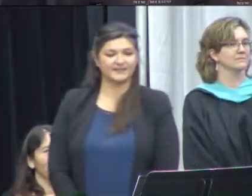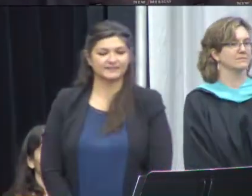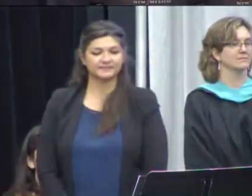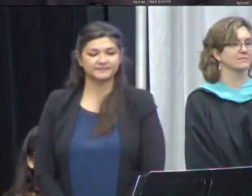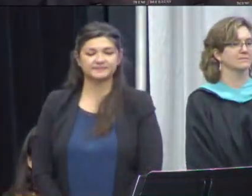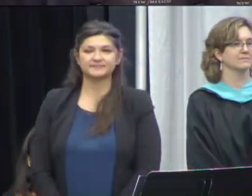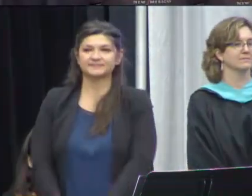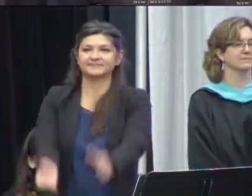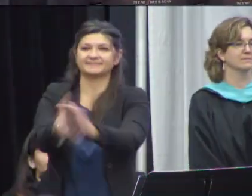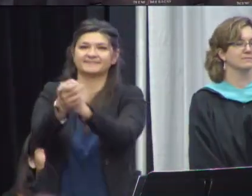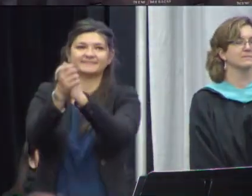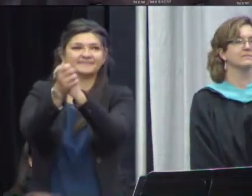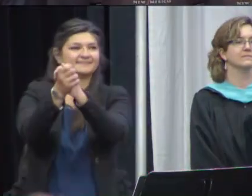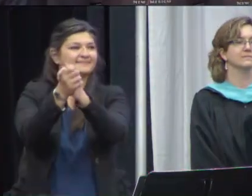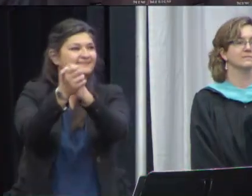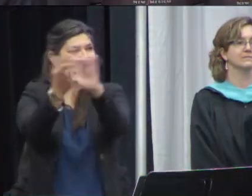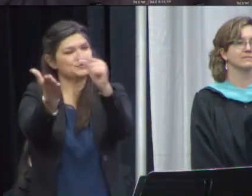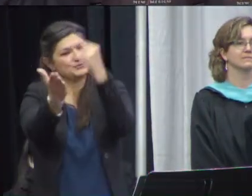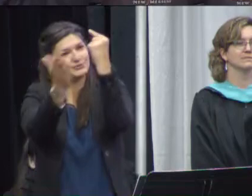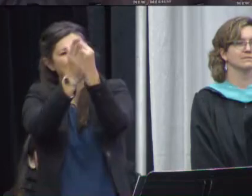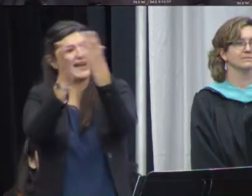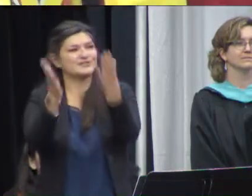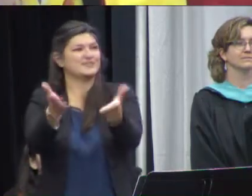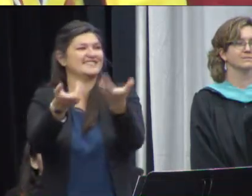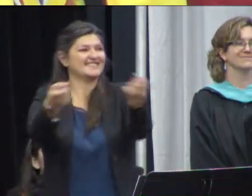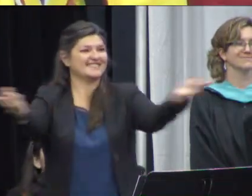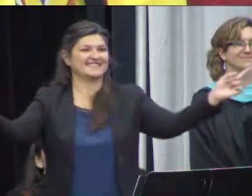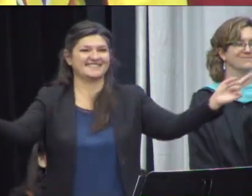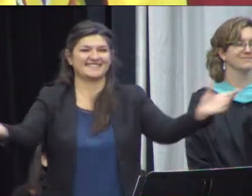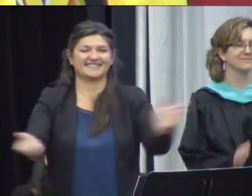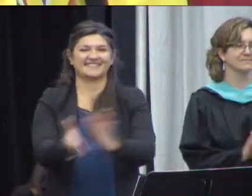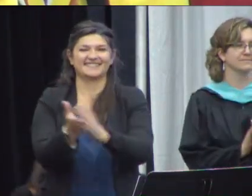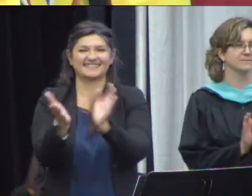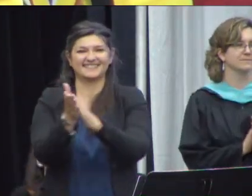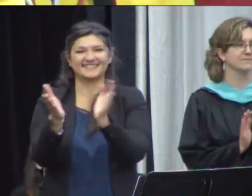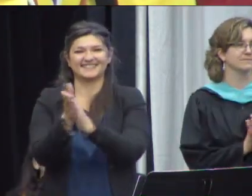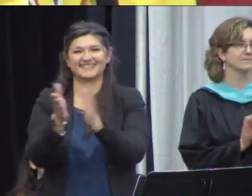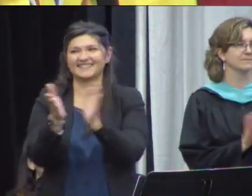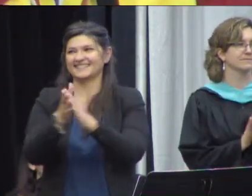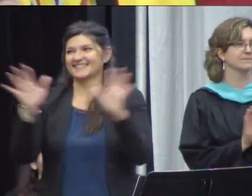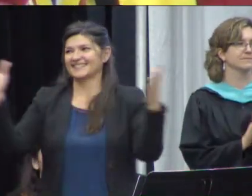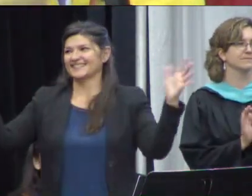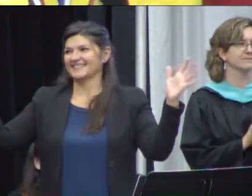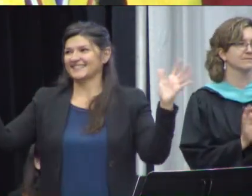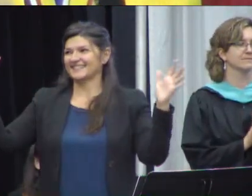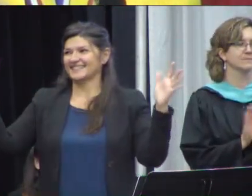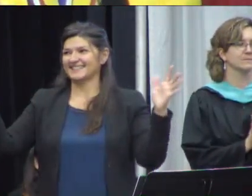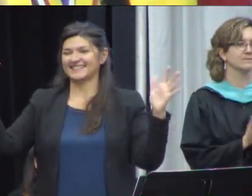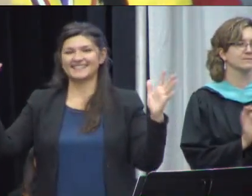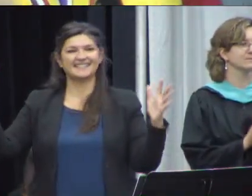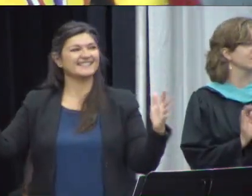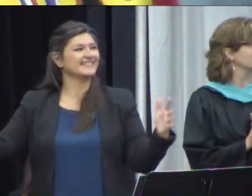Congratulations, graduates. (audience applauds)